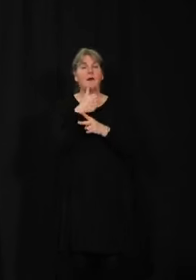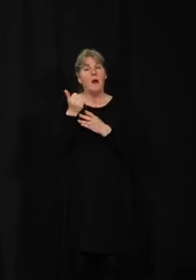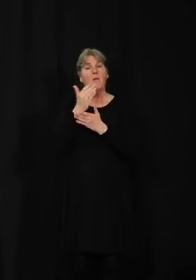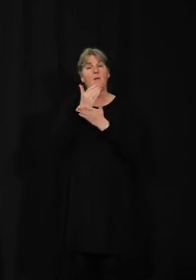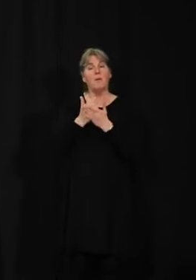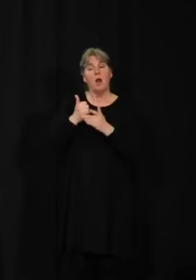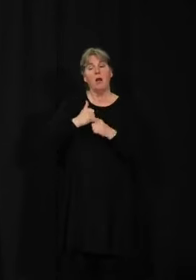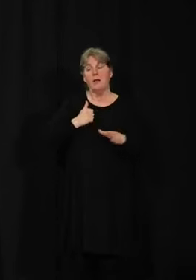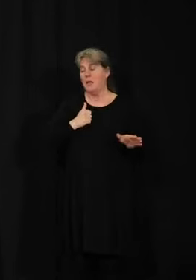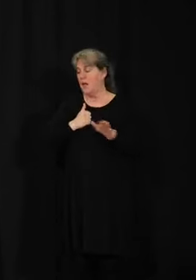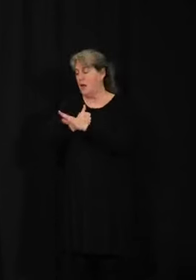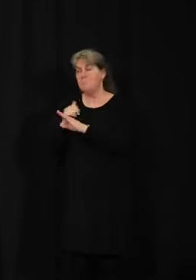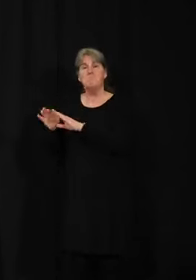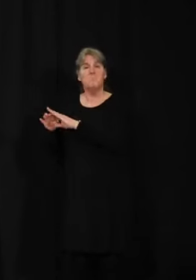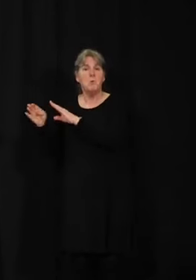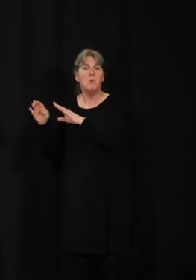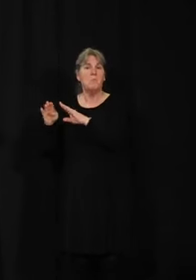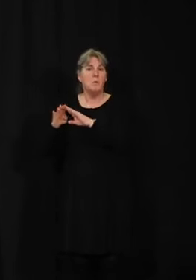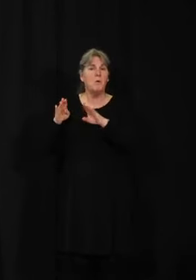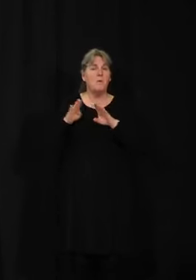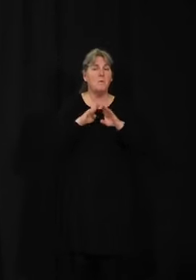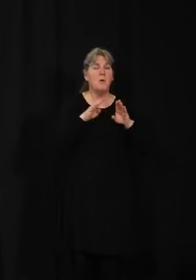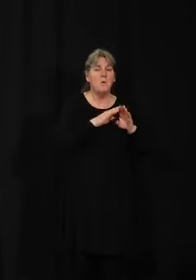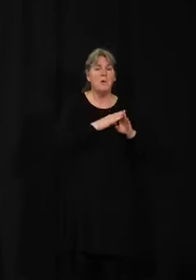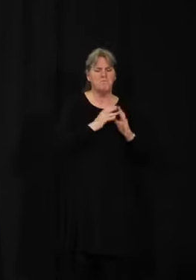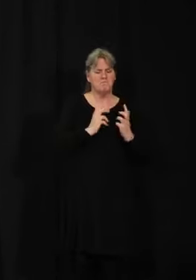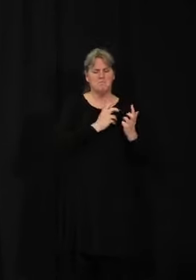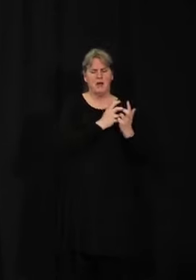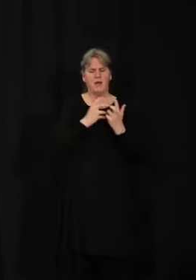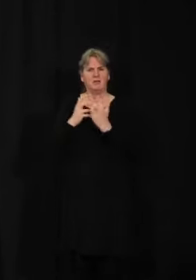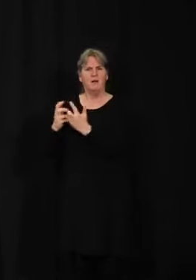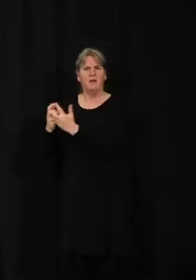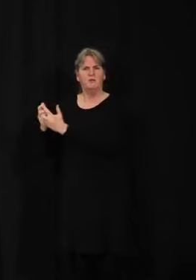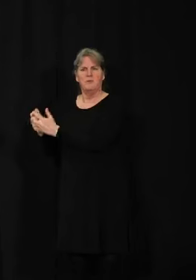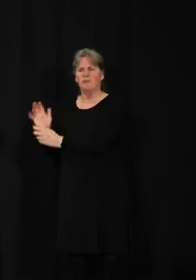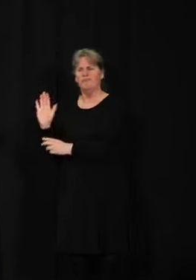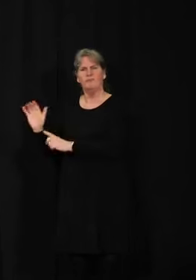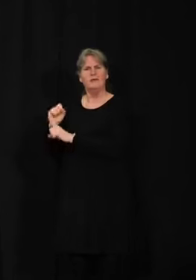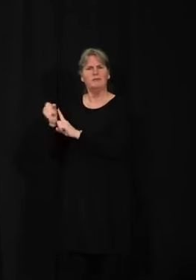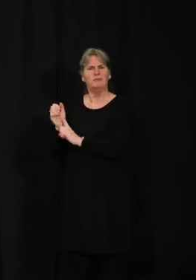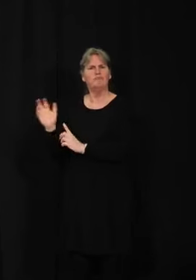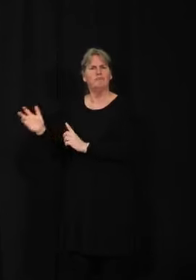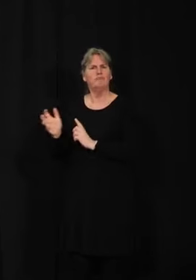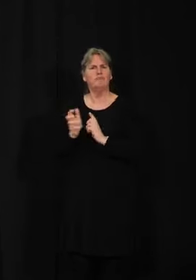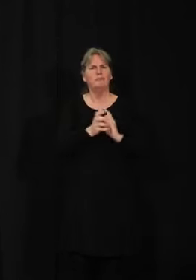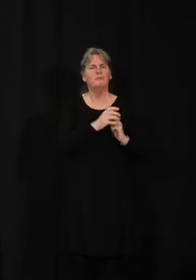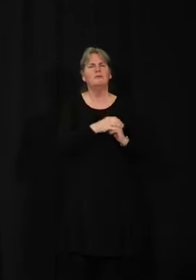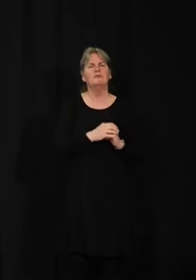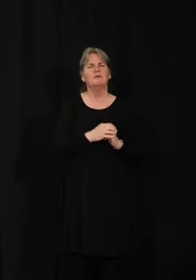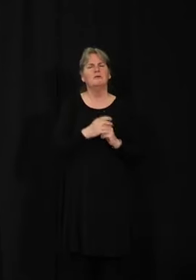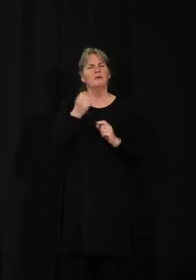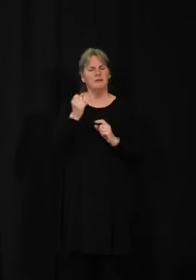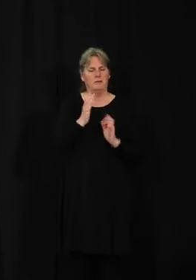releasing plans for reopening and lifting restrictions tailored to the circumstances in these provinces, and H. plan